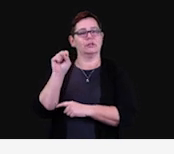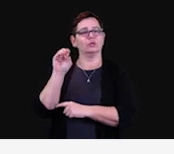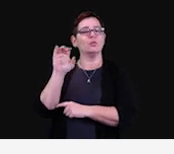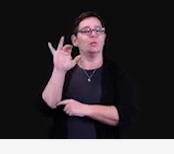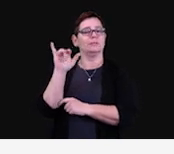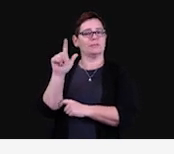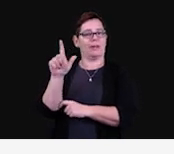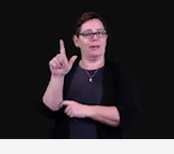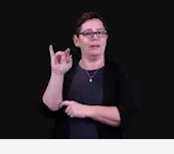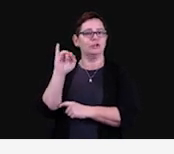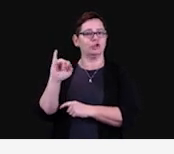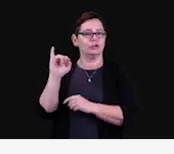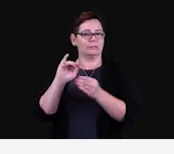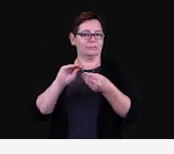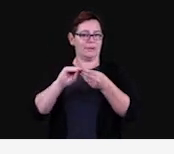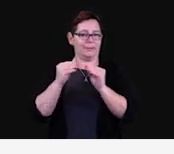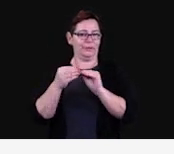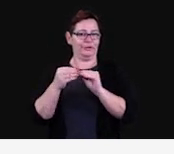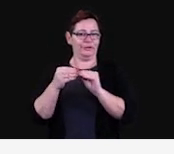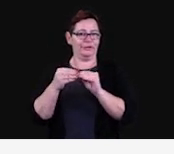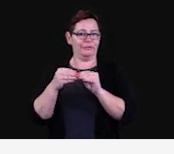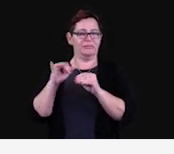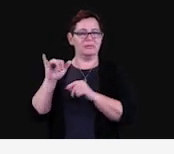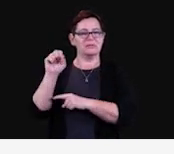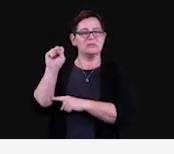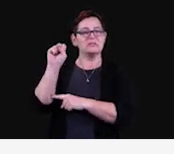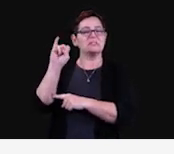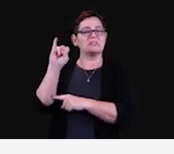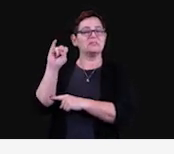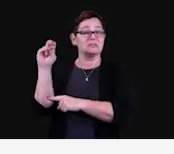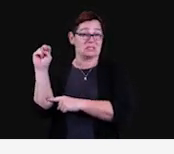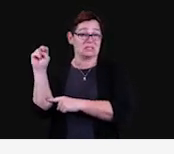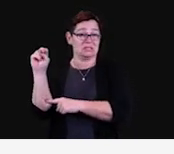A SIN is a 9-digit identification number unique to you.